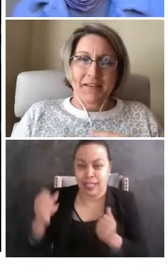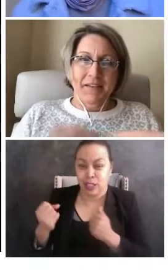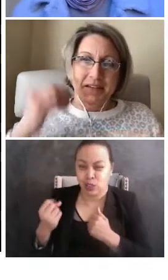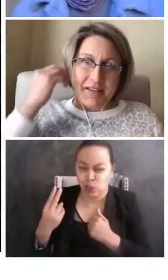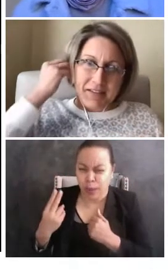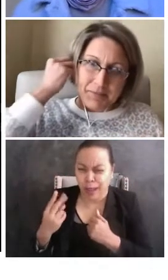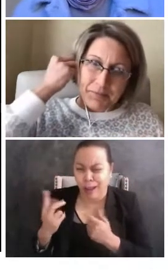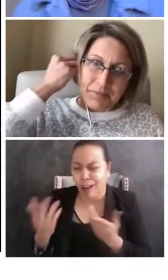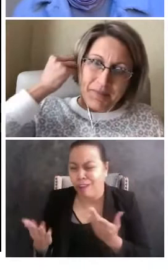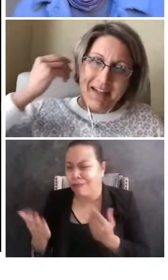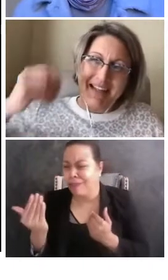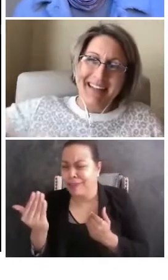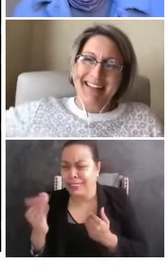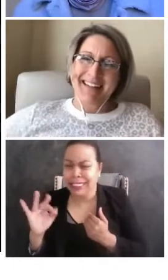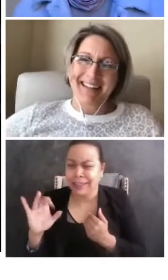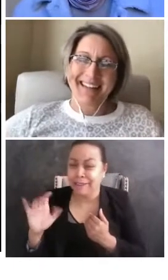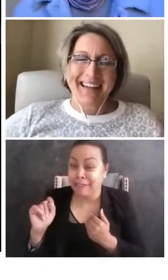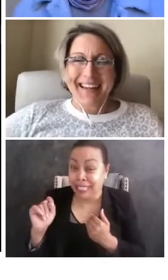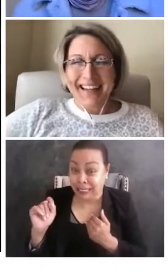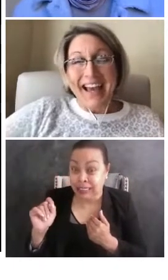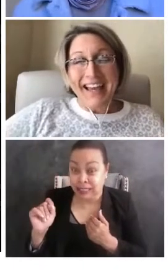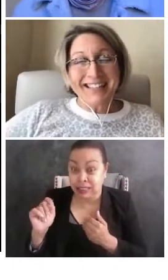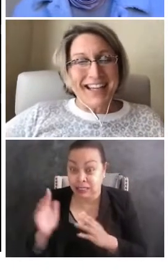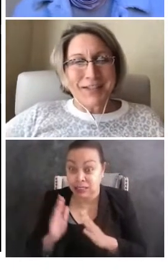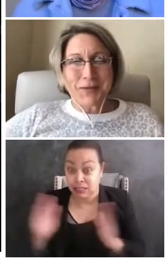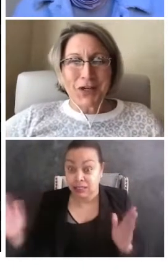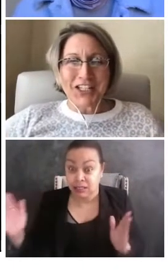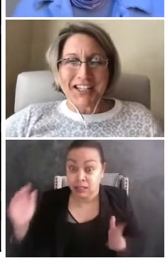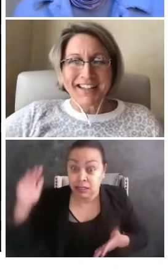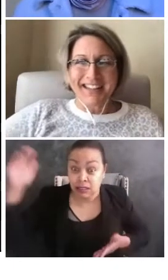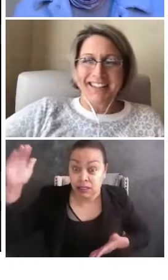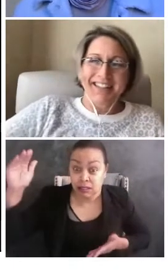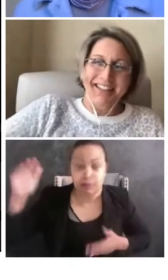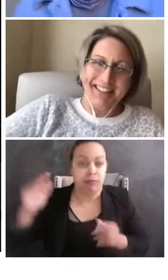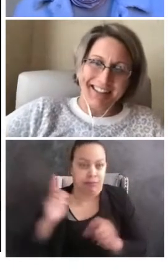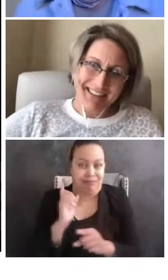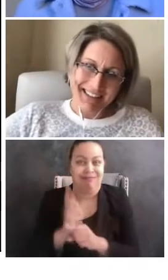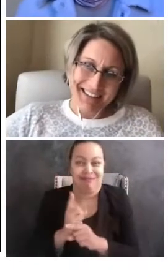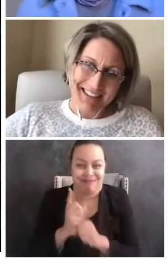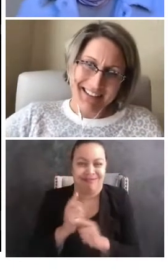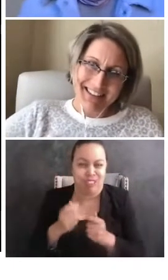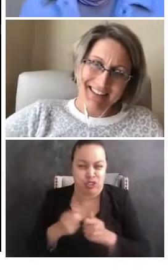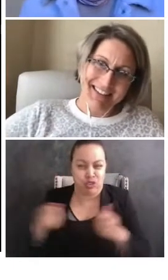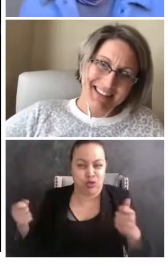Kim: Yeah, it's got some stretch in it.